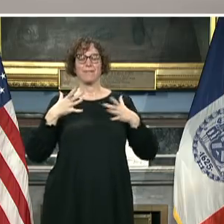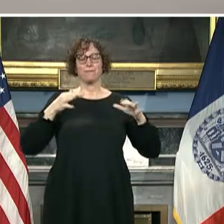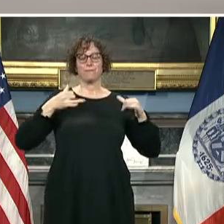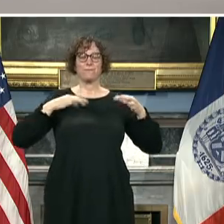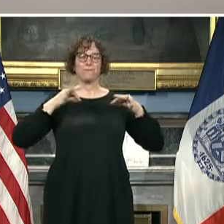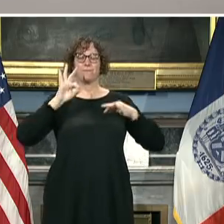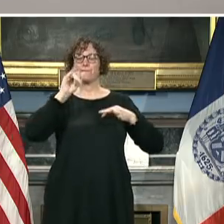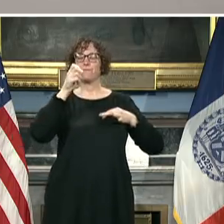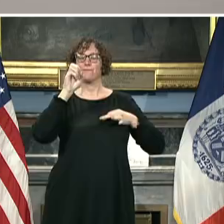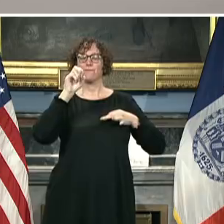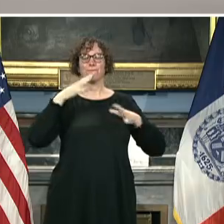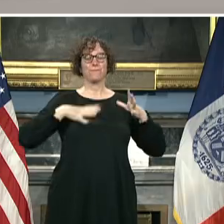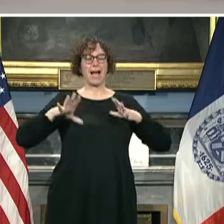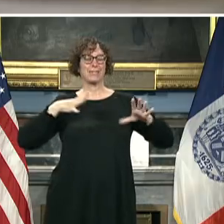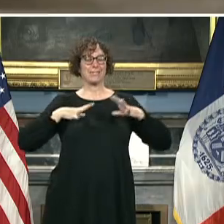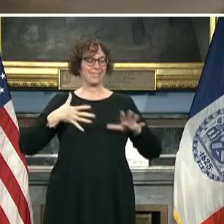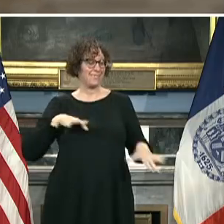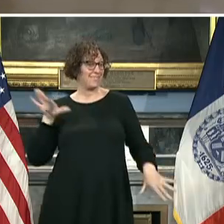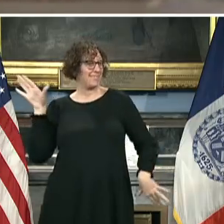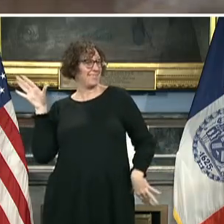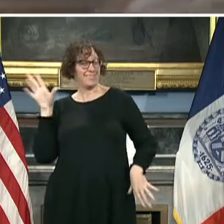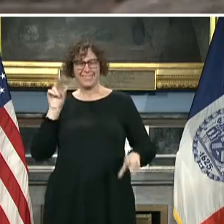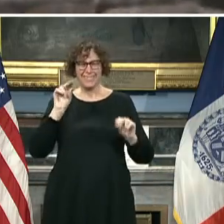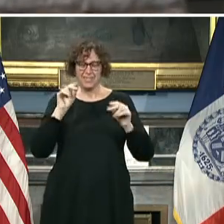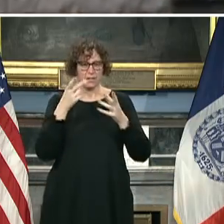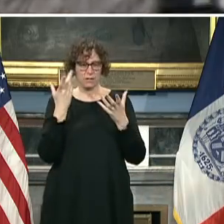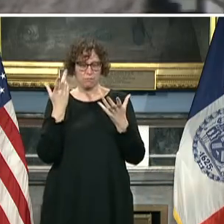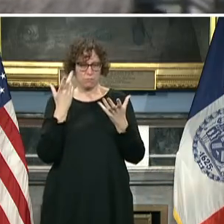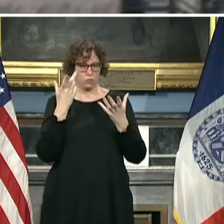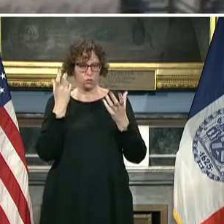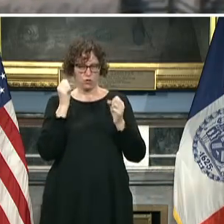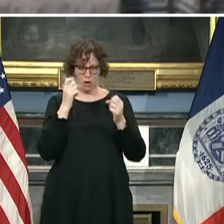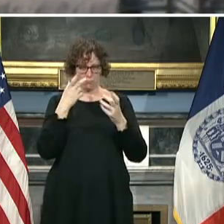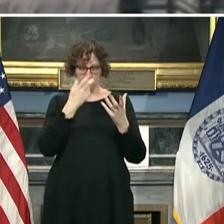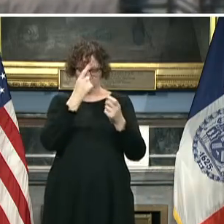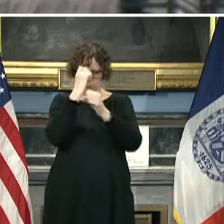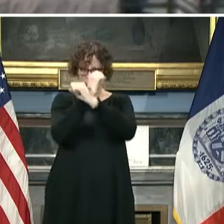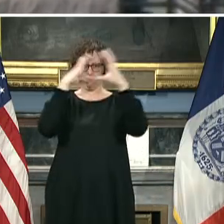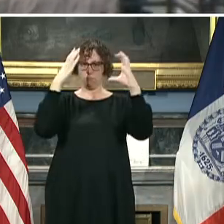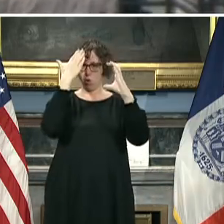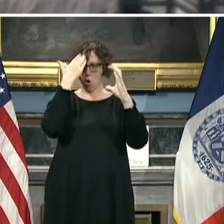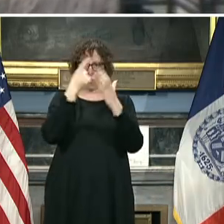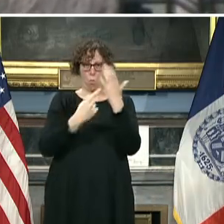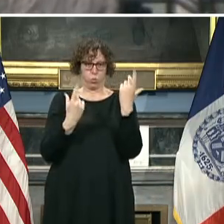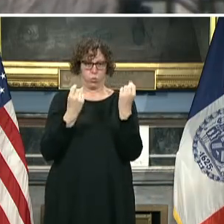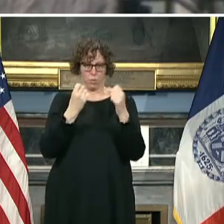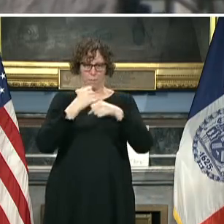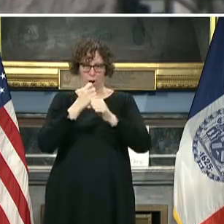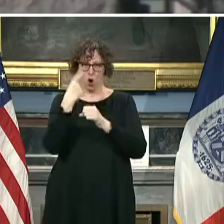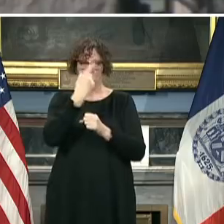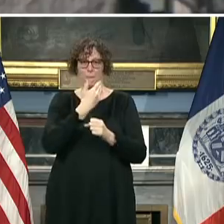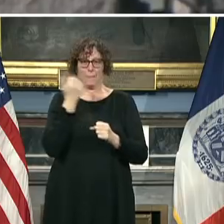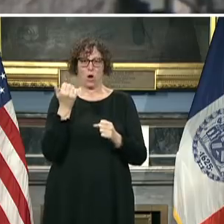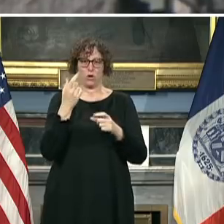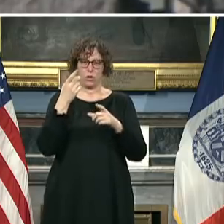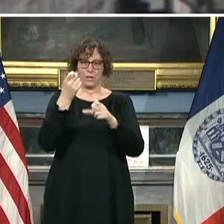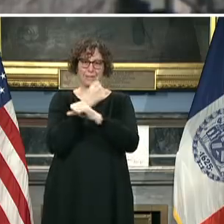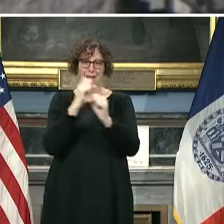BUT IT'S DEFINITELY NEDEED AND IT'S WHAT WE WANT TO DO.